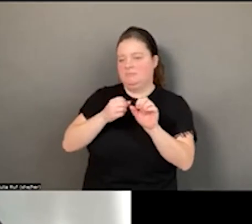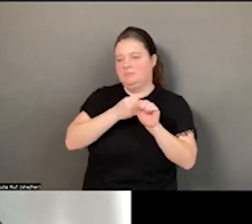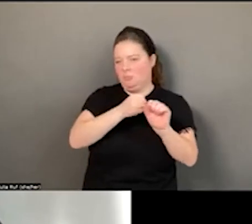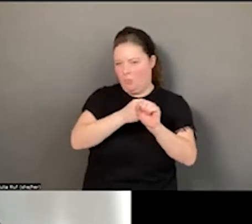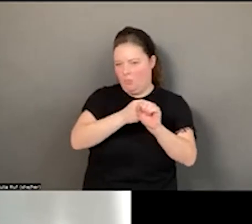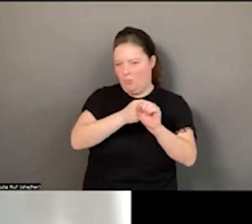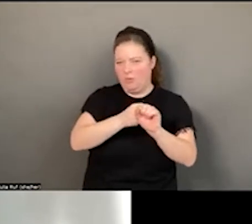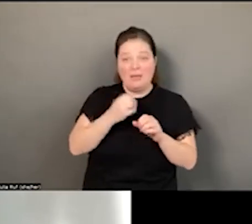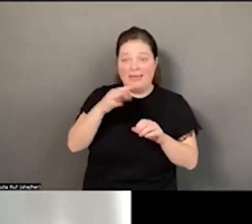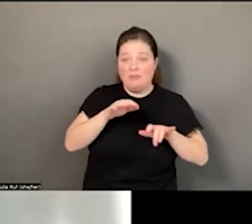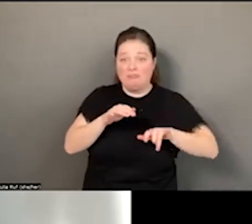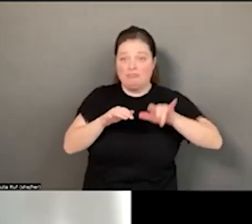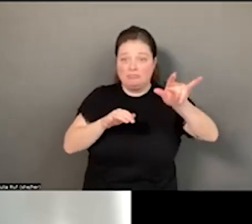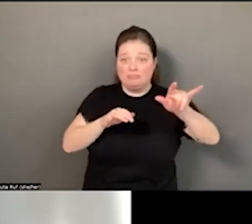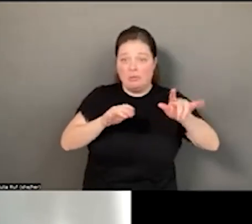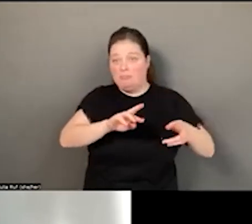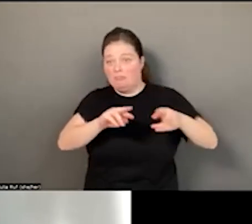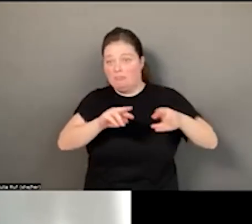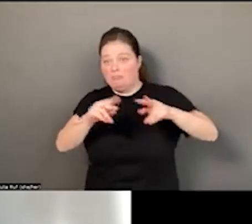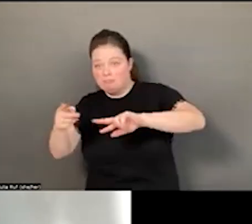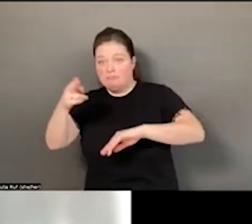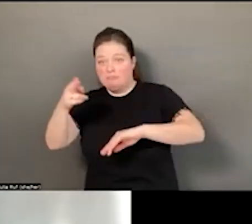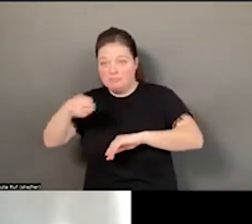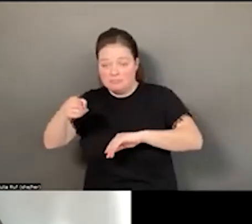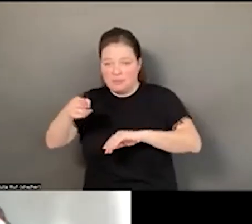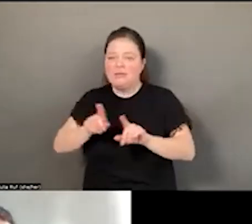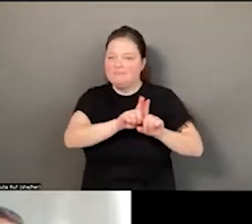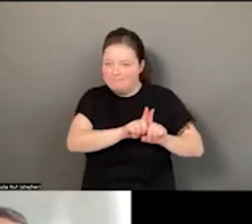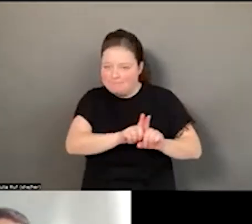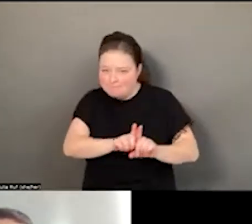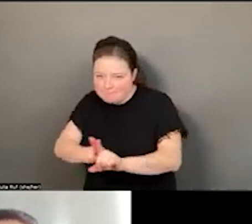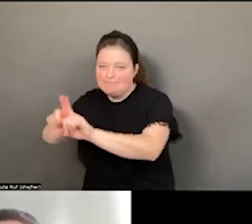And then more precisely on accessibility, and I will conclude with this